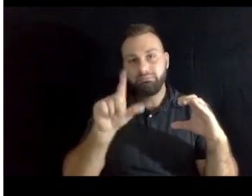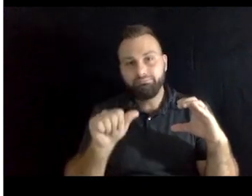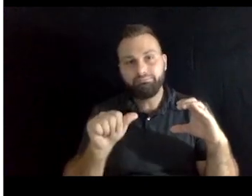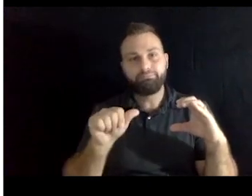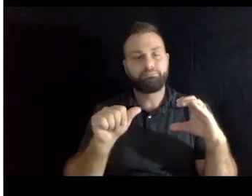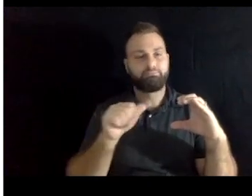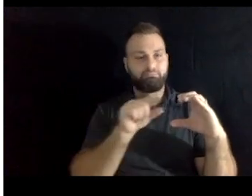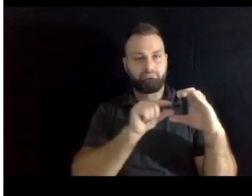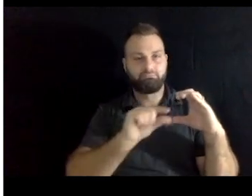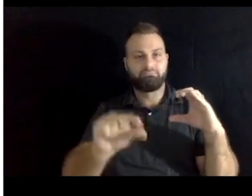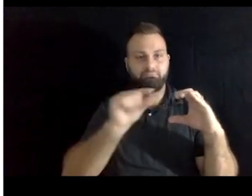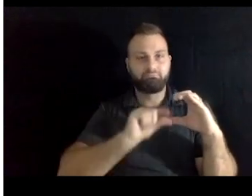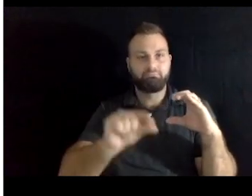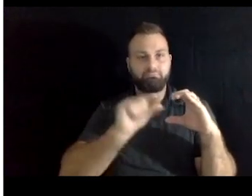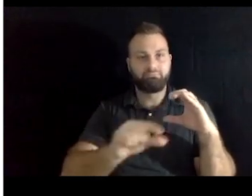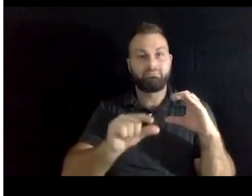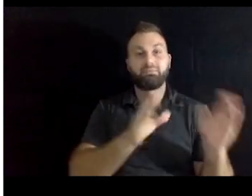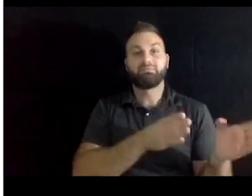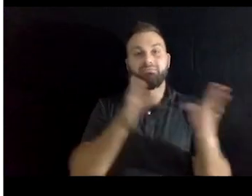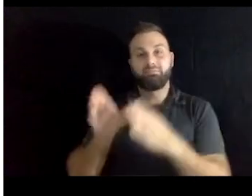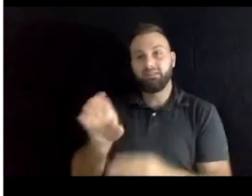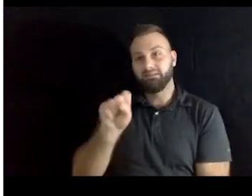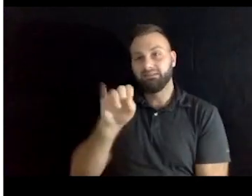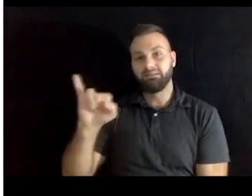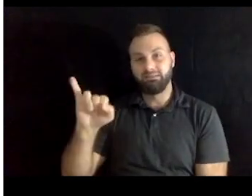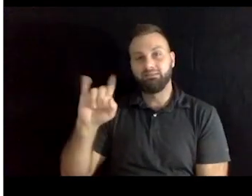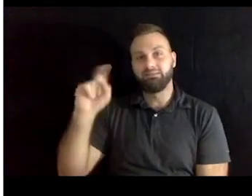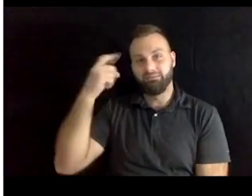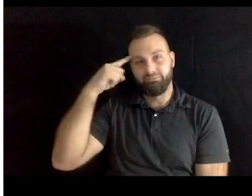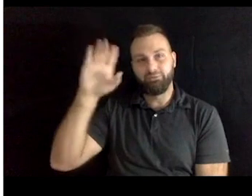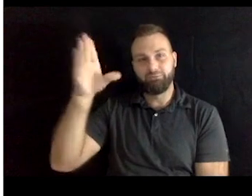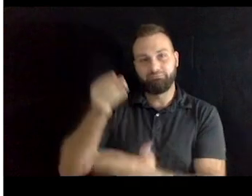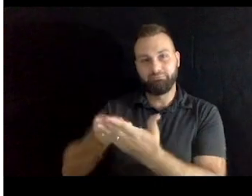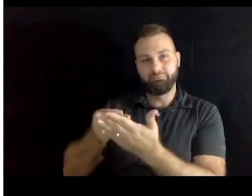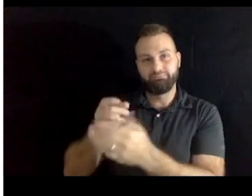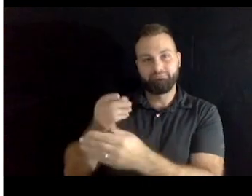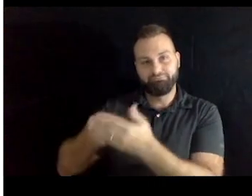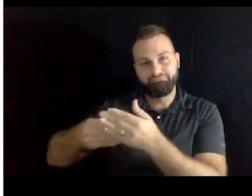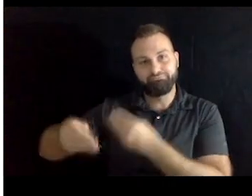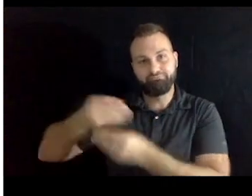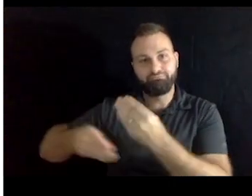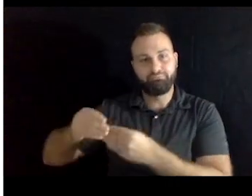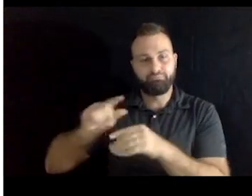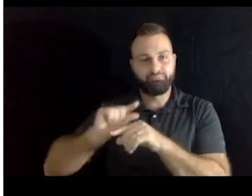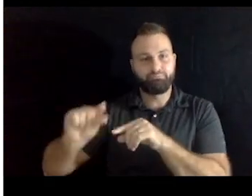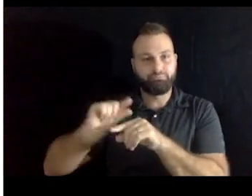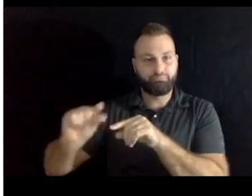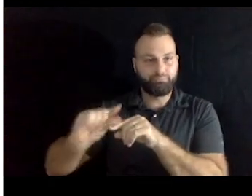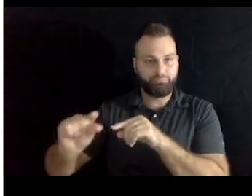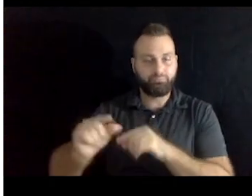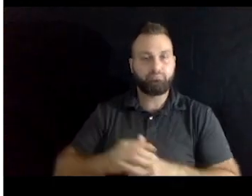Most recipients for SSI are also Medicaid eligible,